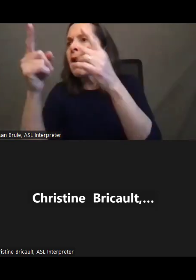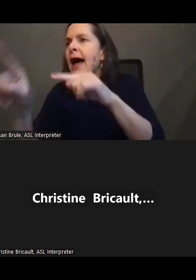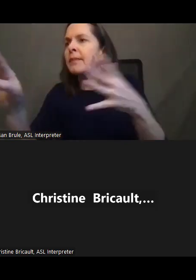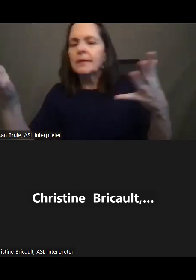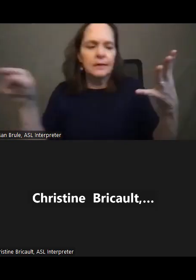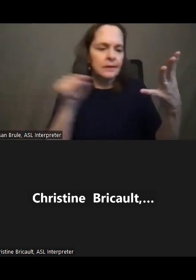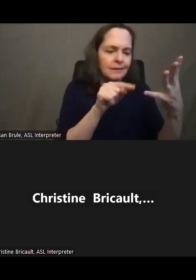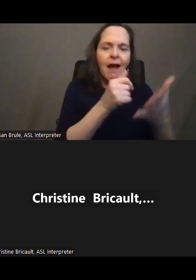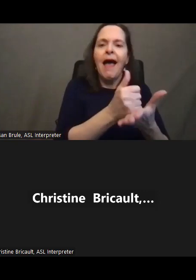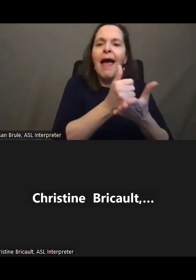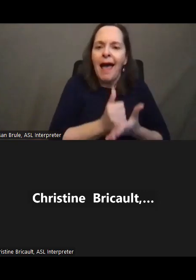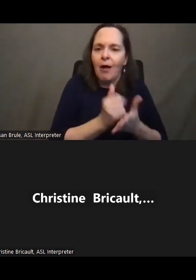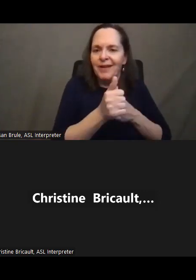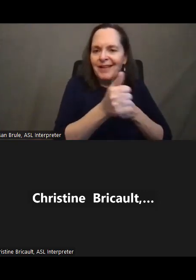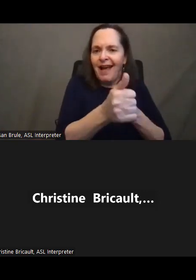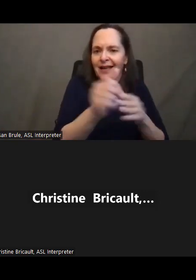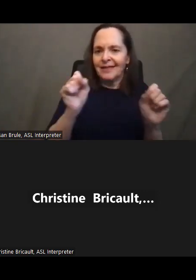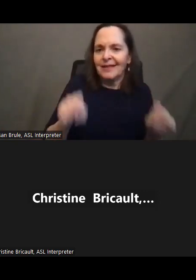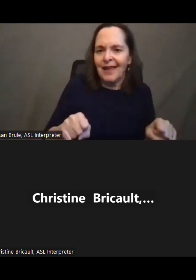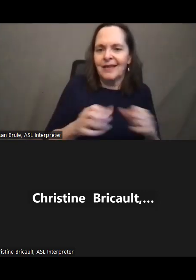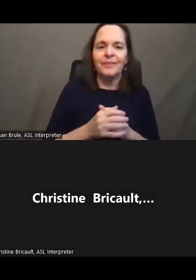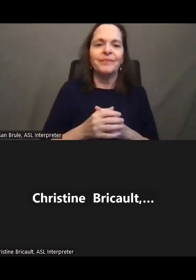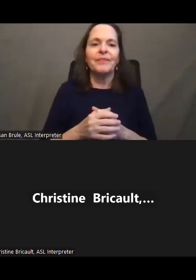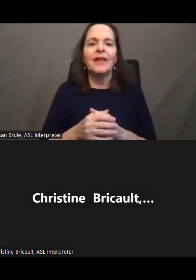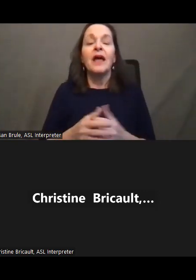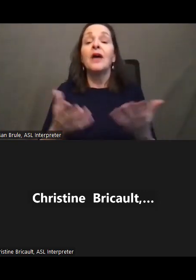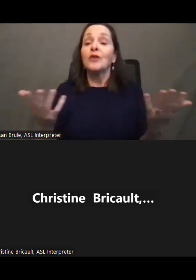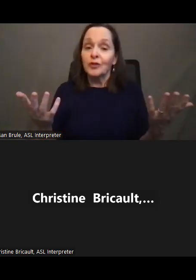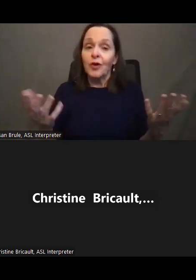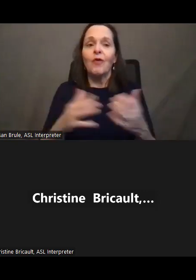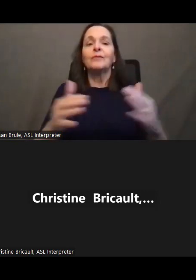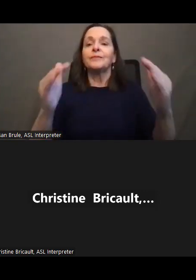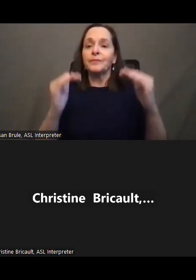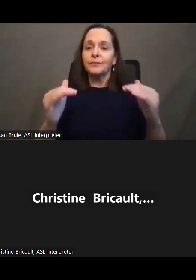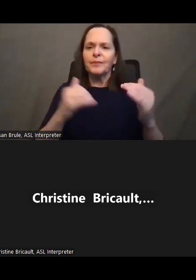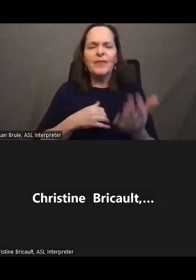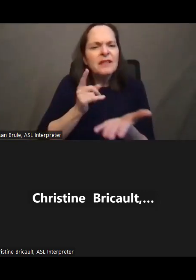So, I'm going to start with an overview of federal disability laws.